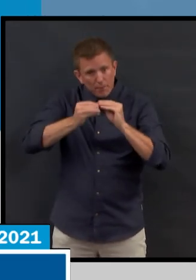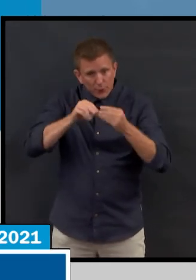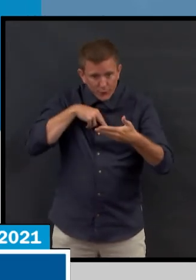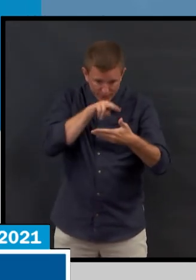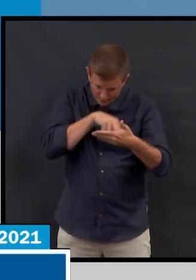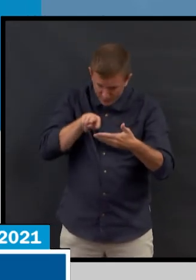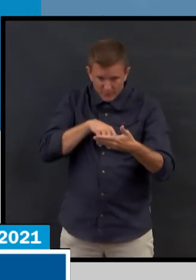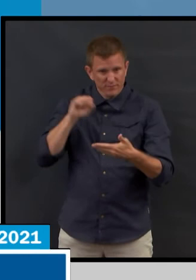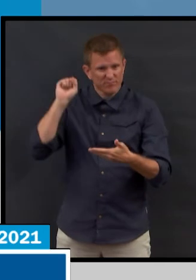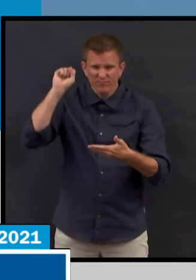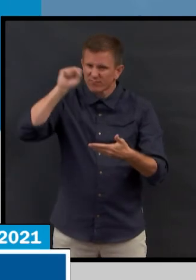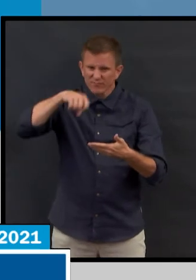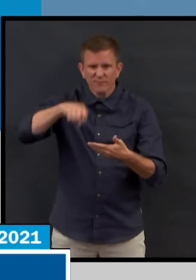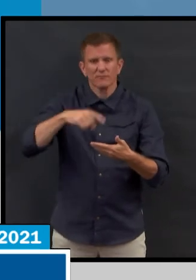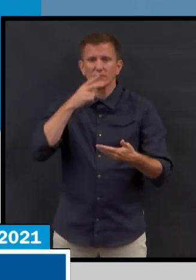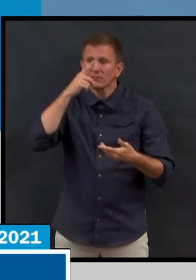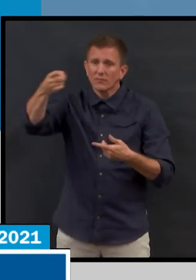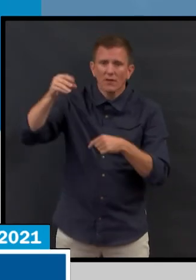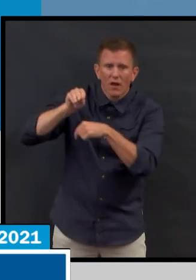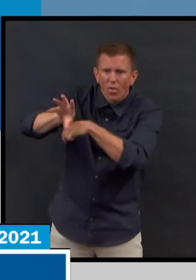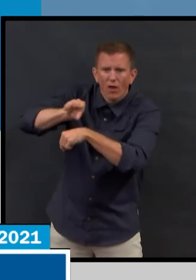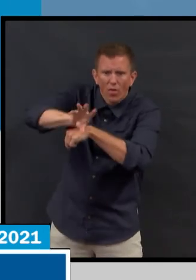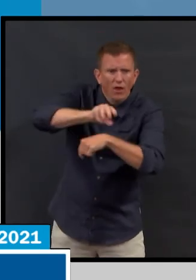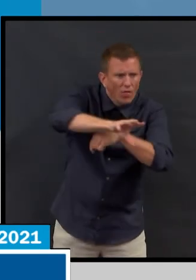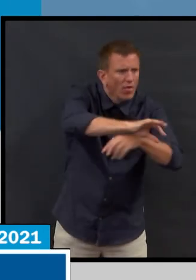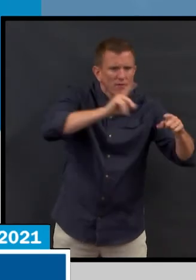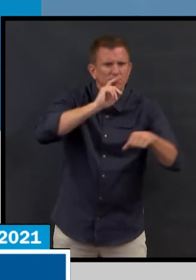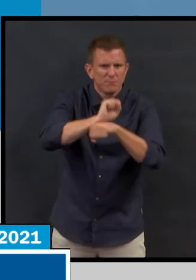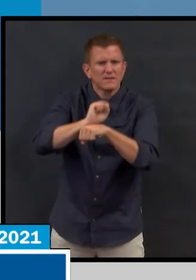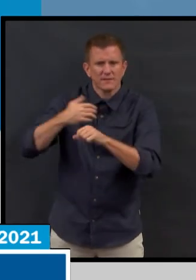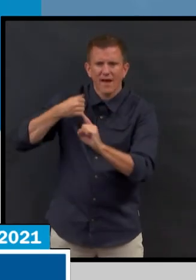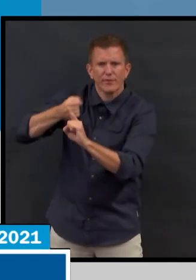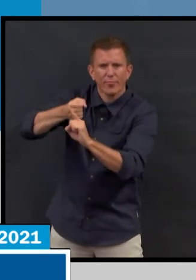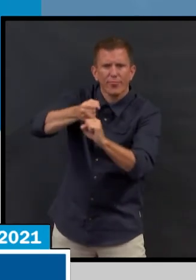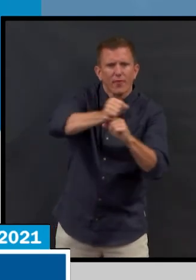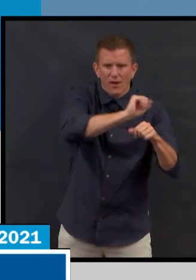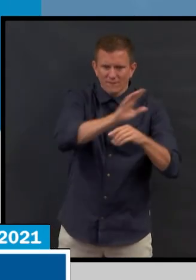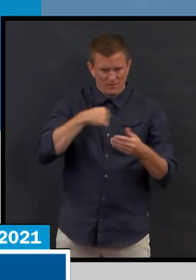going up in denver and the fact that we were though doing well with vaccinations we saw cases